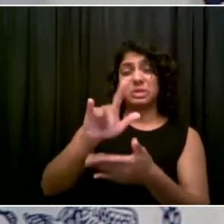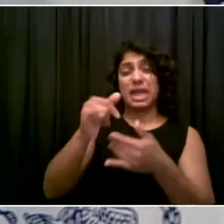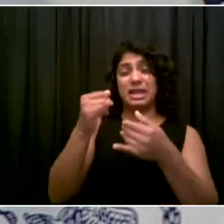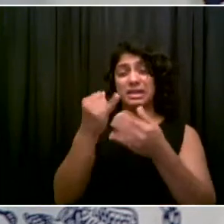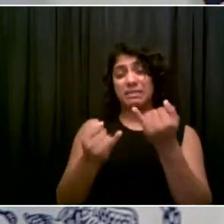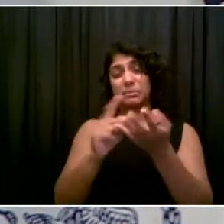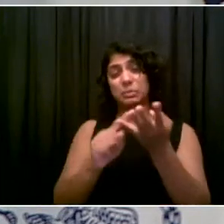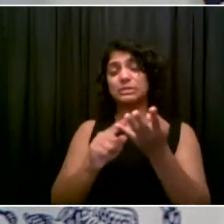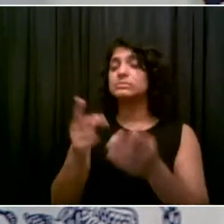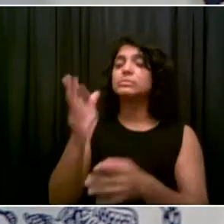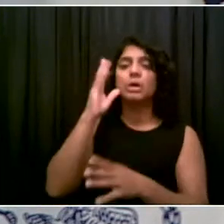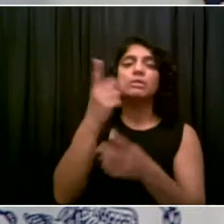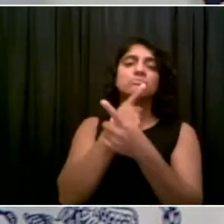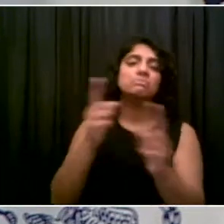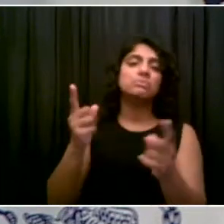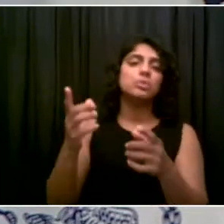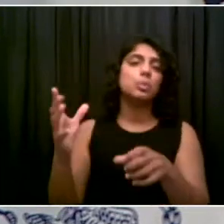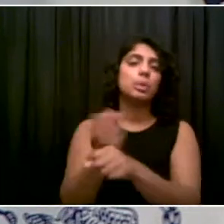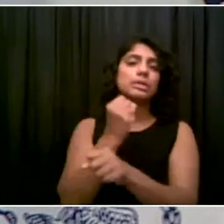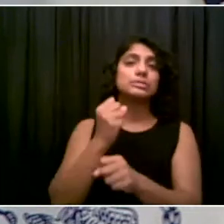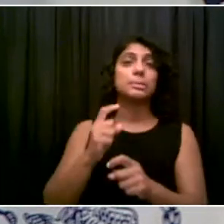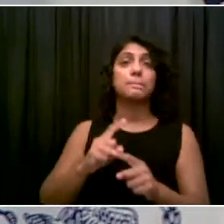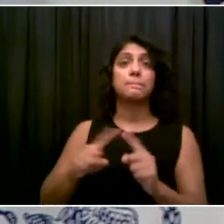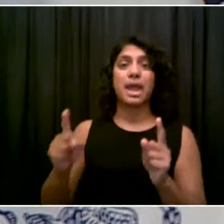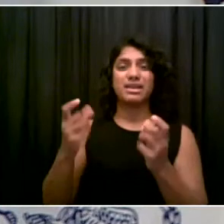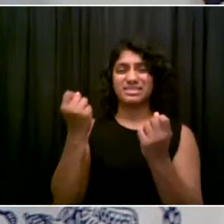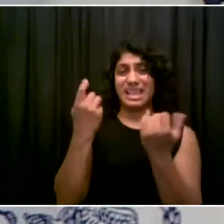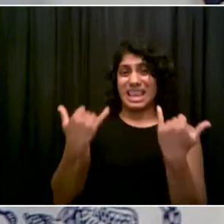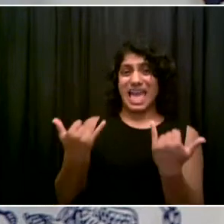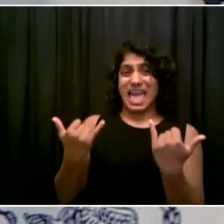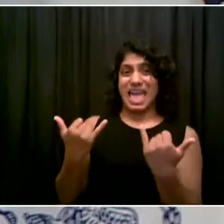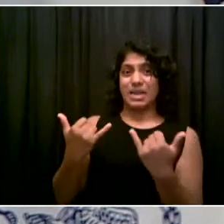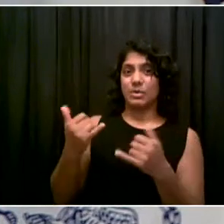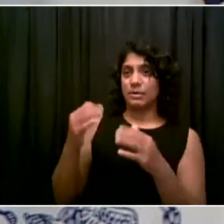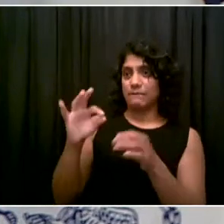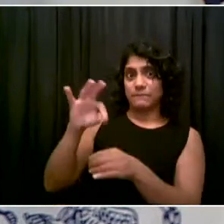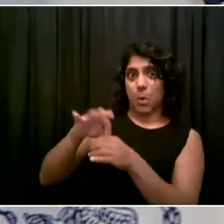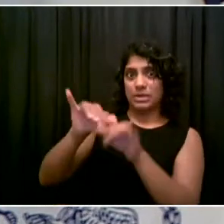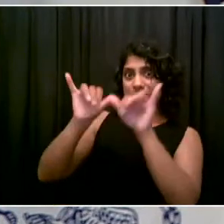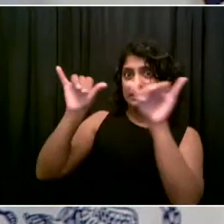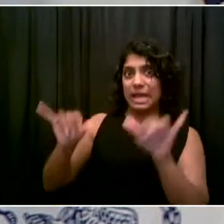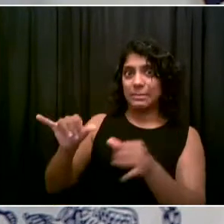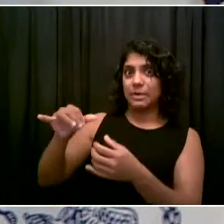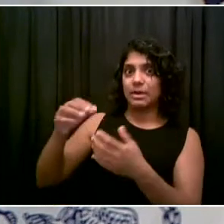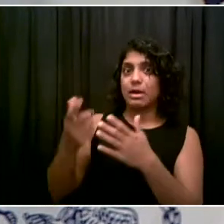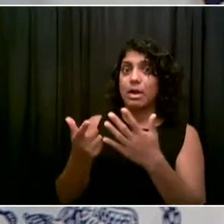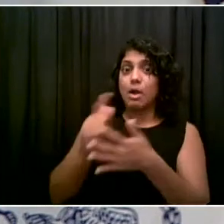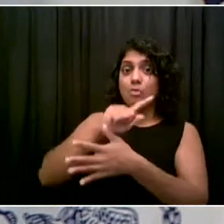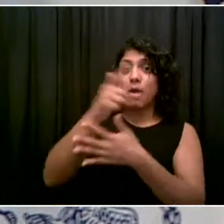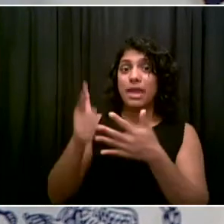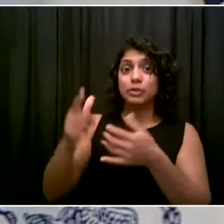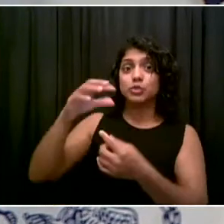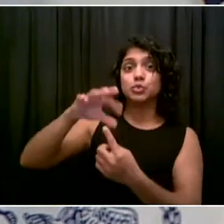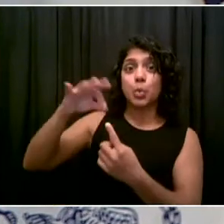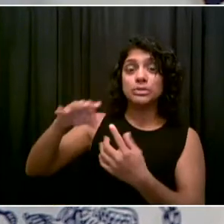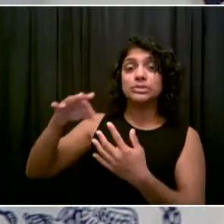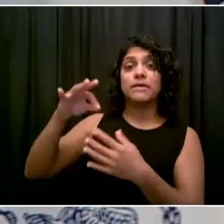JULY WE WILL KNOW WHO THE DEMOCRATIC NOMINEE IS. BUT I THINK WE ARE GETTING USED TO THIS APPROACH.